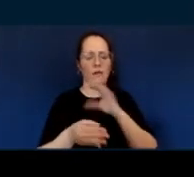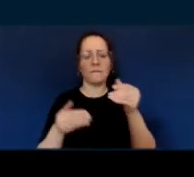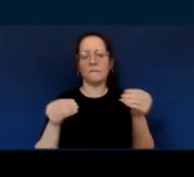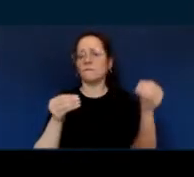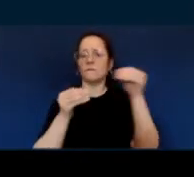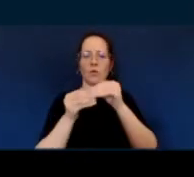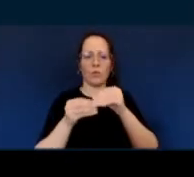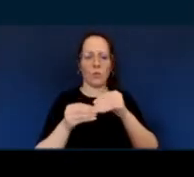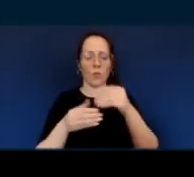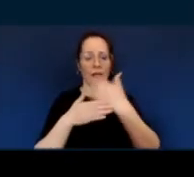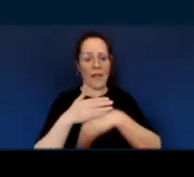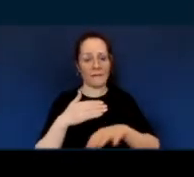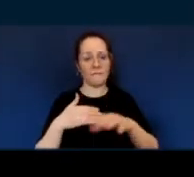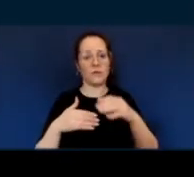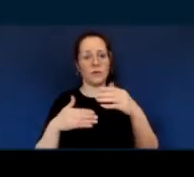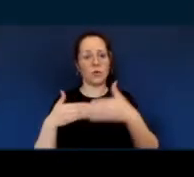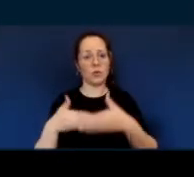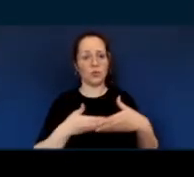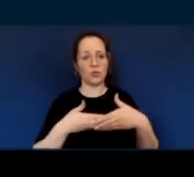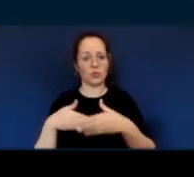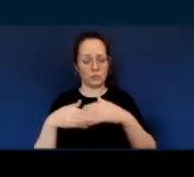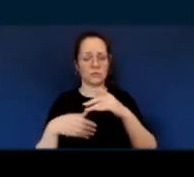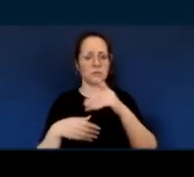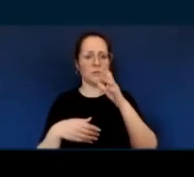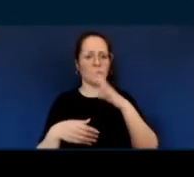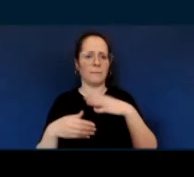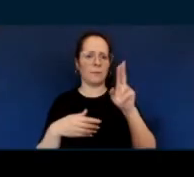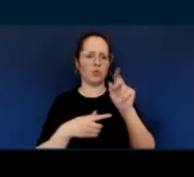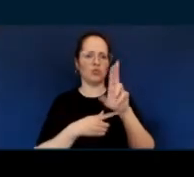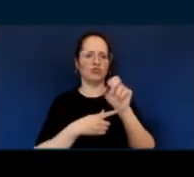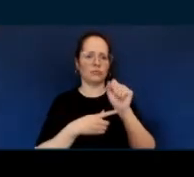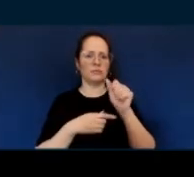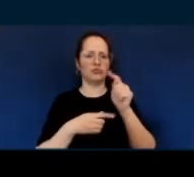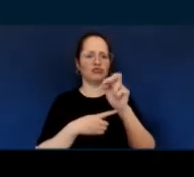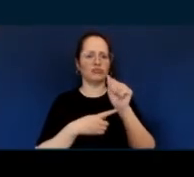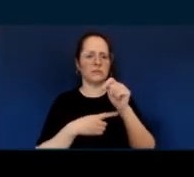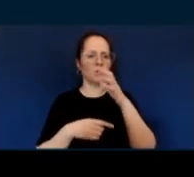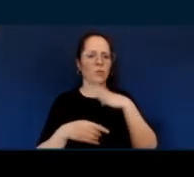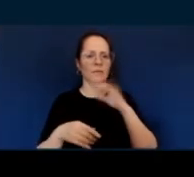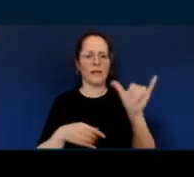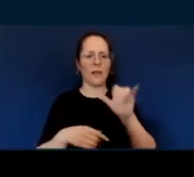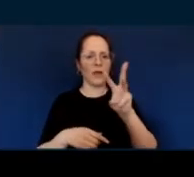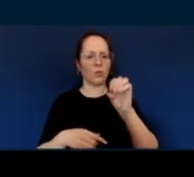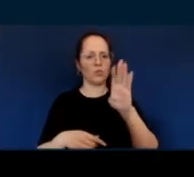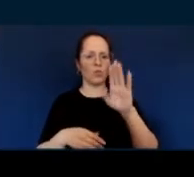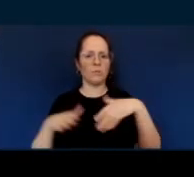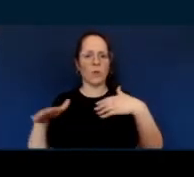OF CHILD BEARING POTENTIAL TREATS EVERY WOMAN LIKE A WALKING [INDISCERNIBLE] EVEN IF THEY DON'T WANT TO HAVE CHILDREN, CAN'T HAVE CHILDREN OR